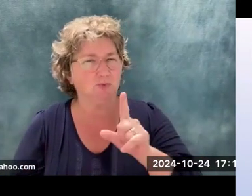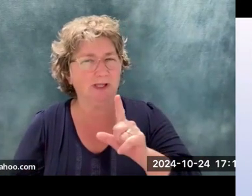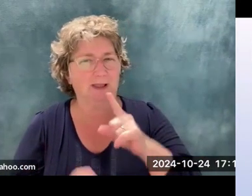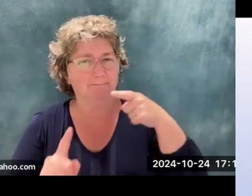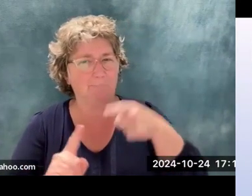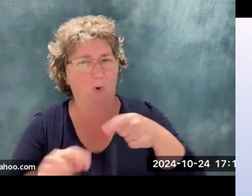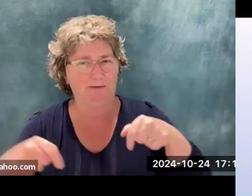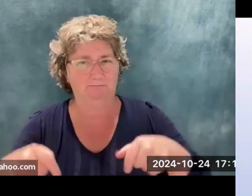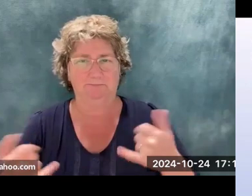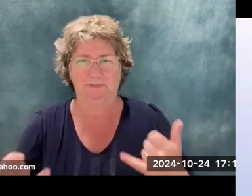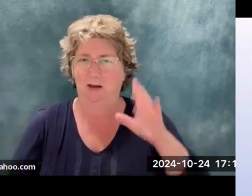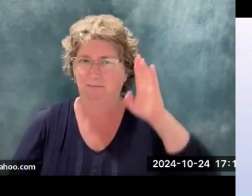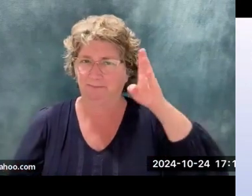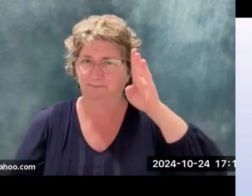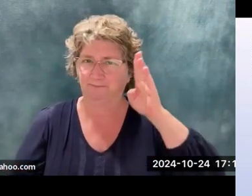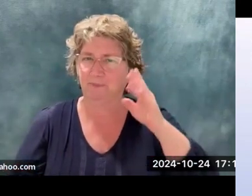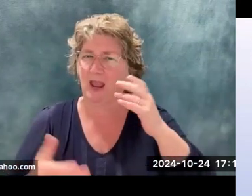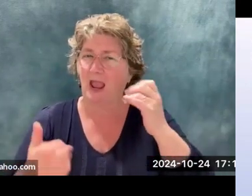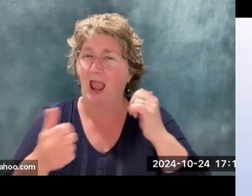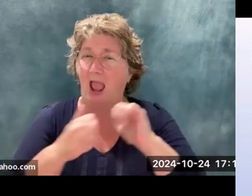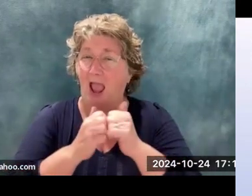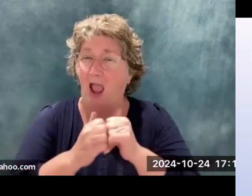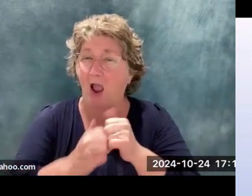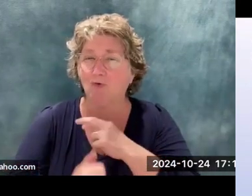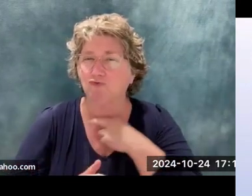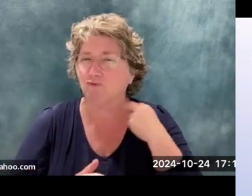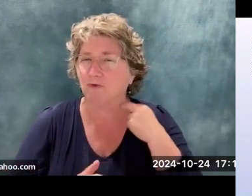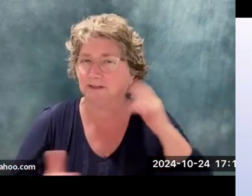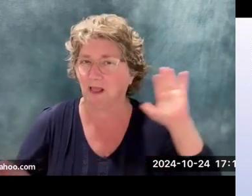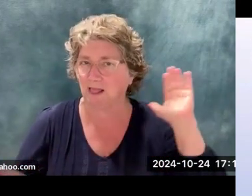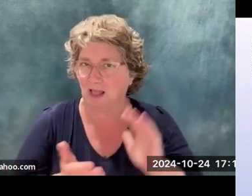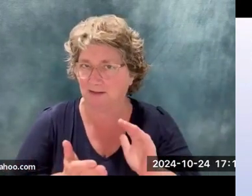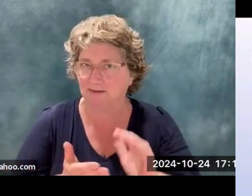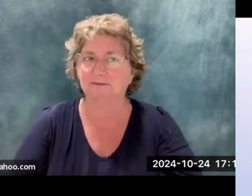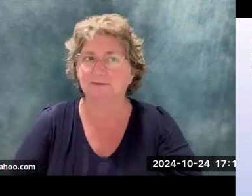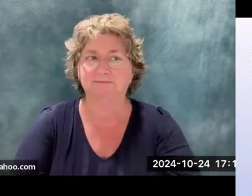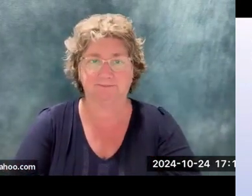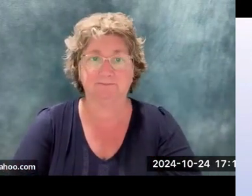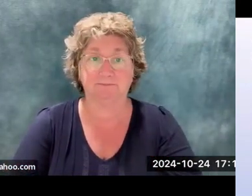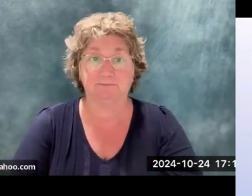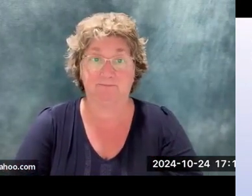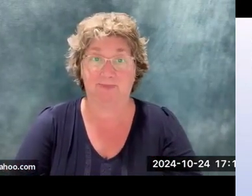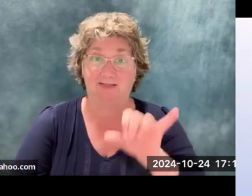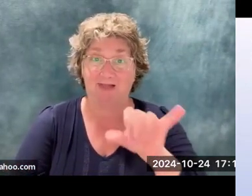Now this is the millions of upper respiratory attract